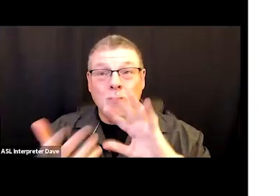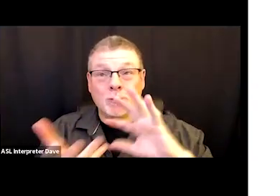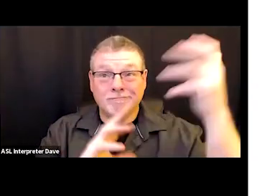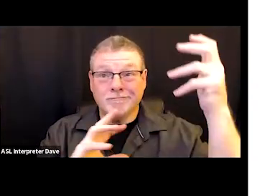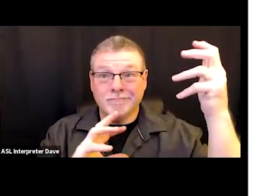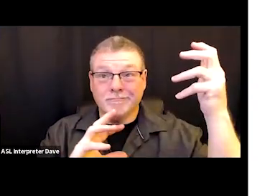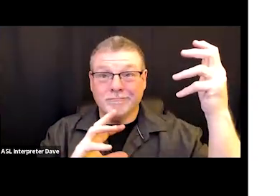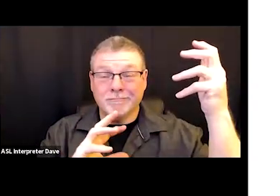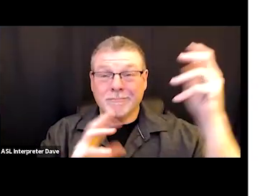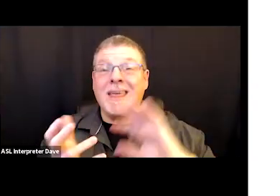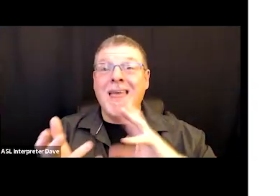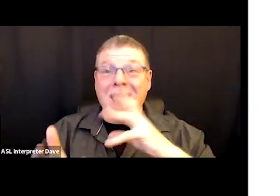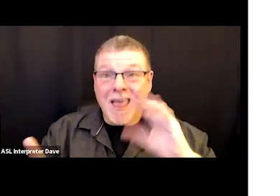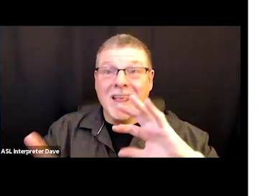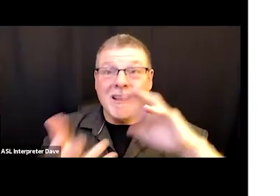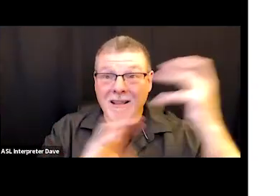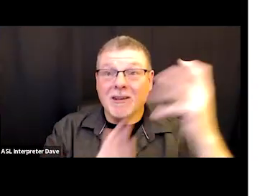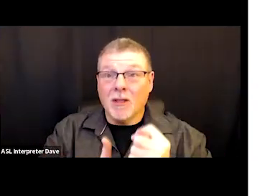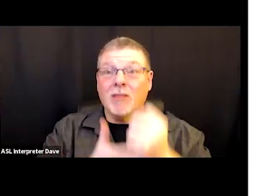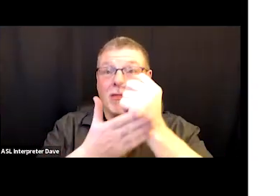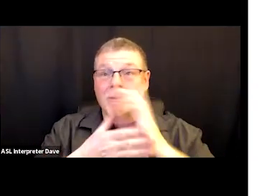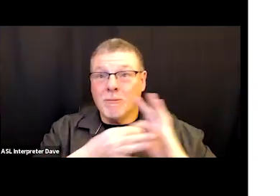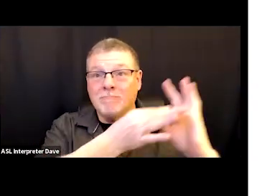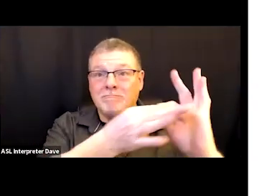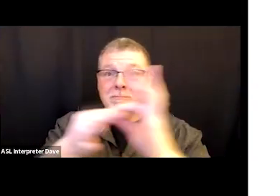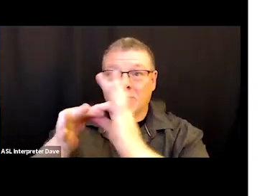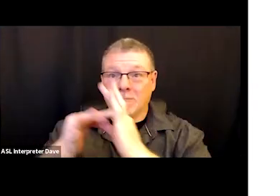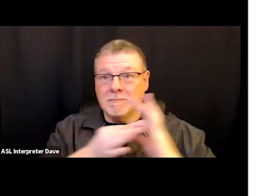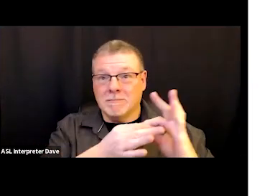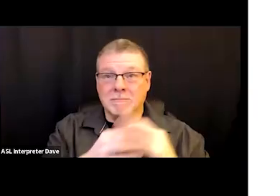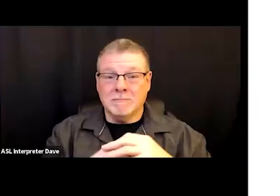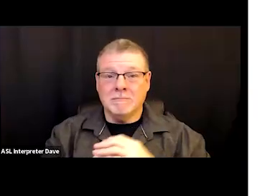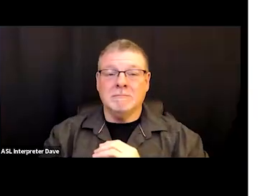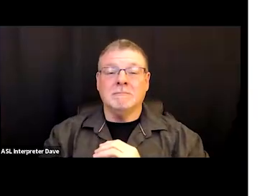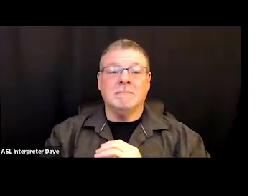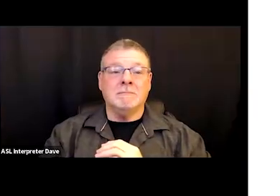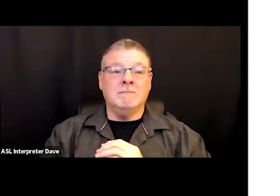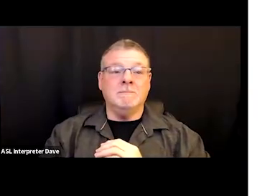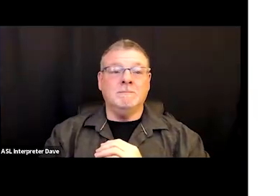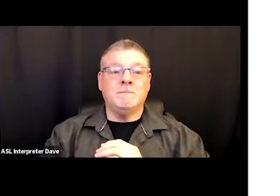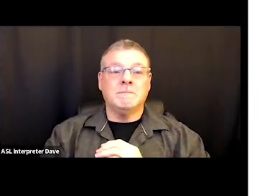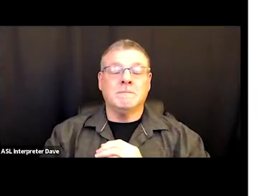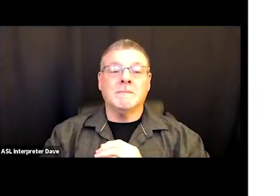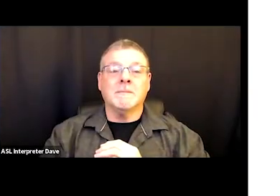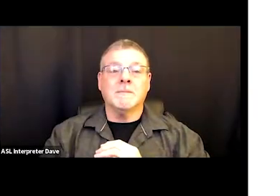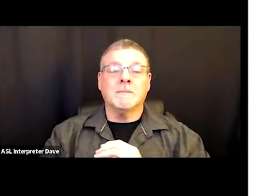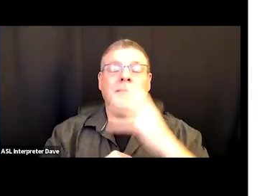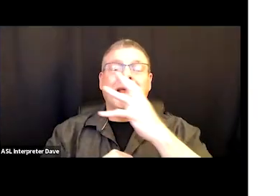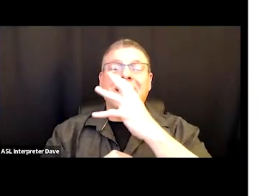and to unravel our therapeutic alliance and to rupture it. And so, you know, this is where the judge